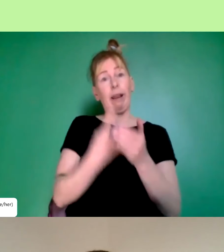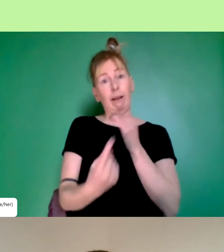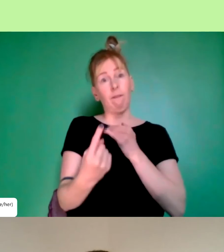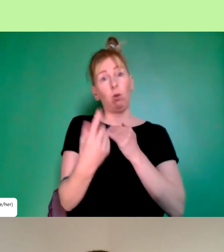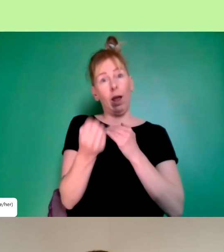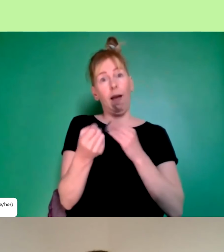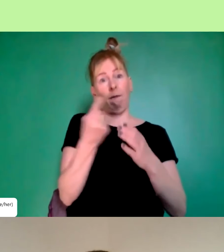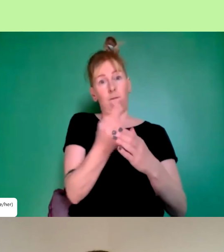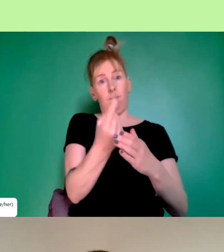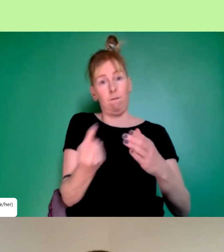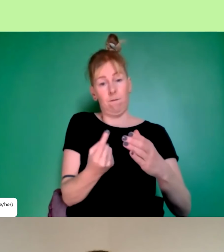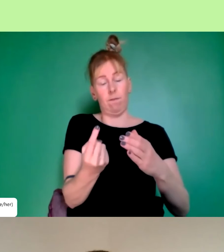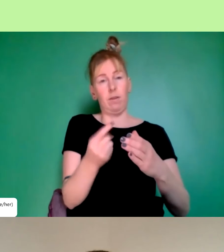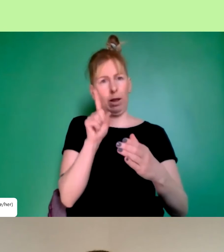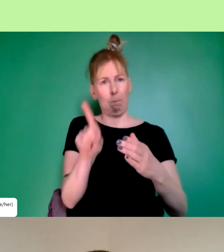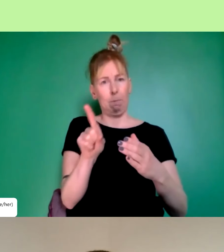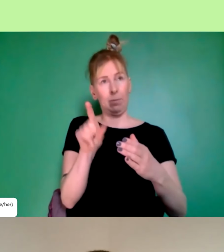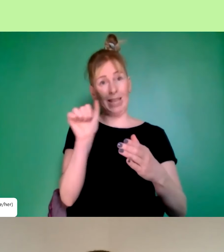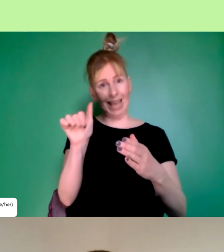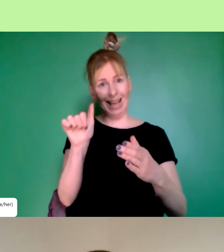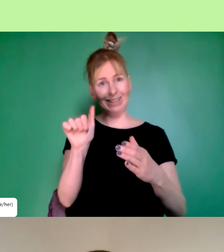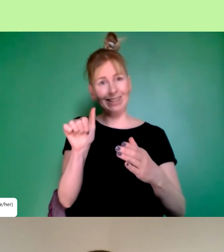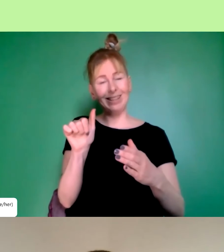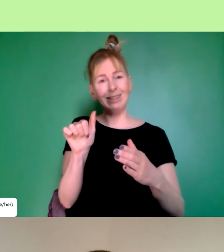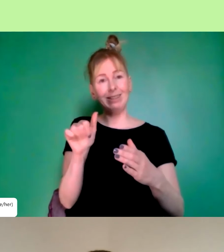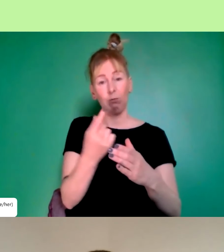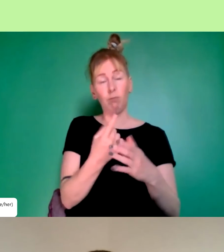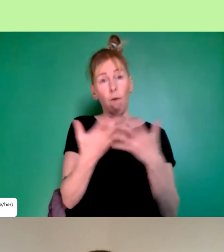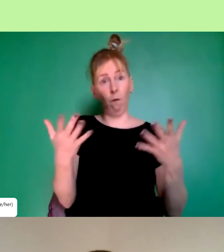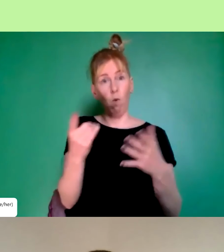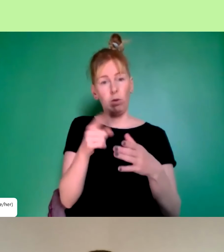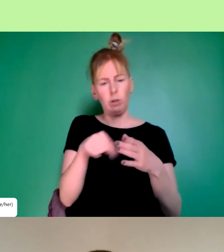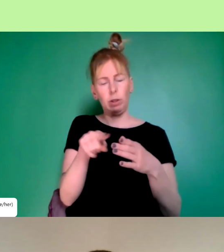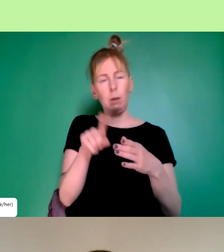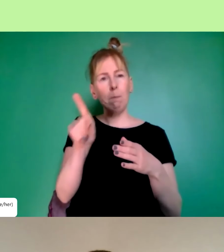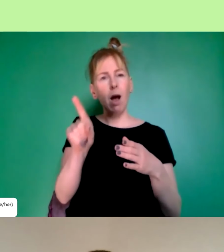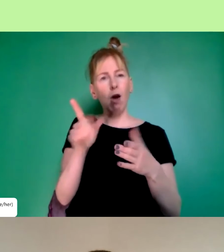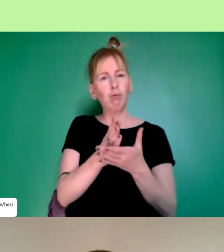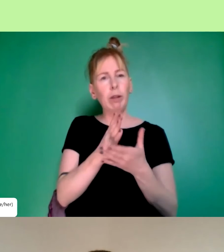kind of, there's a kind of, it's got its own life, you know, like institutions have a kind of